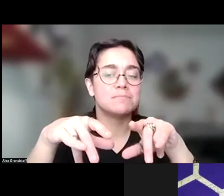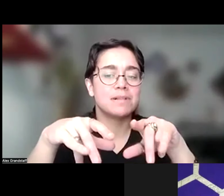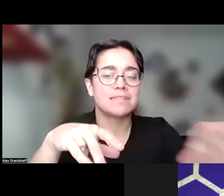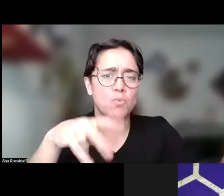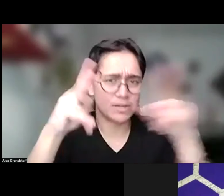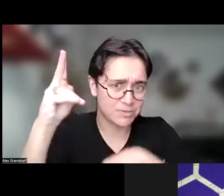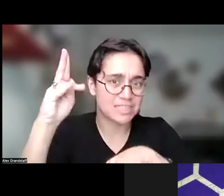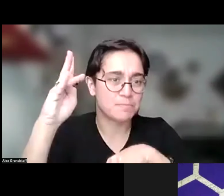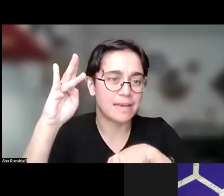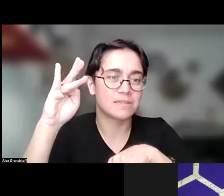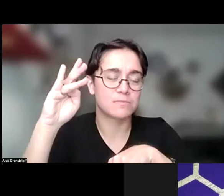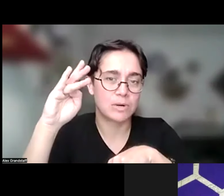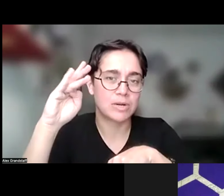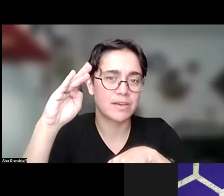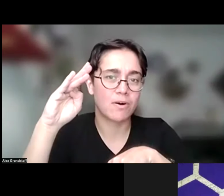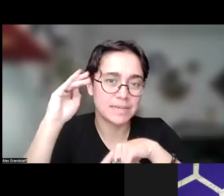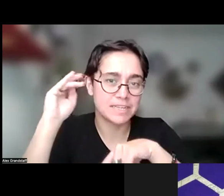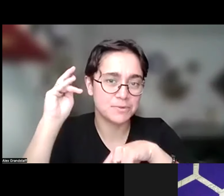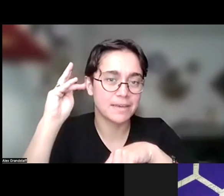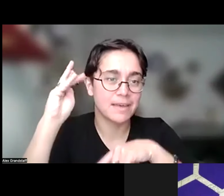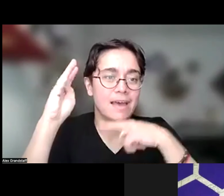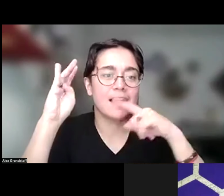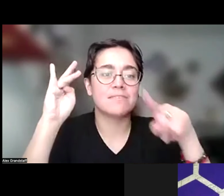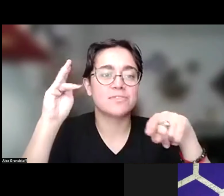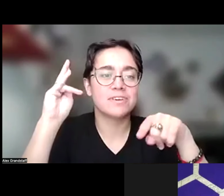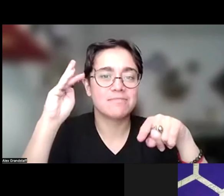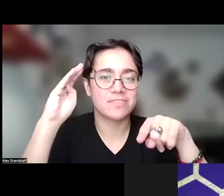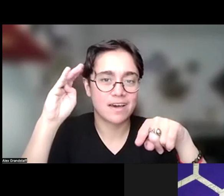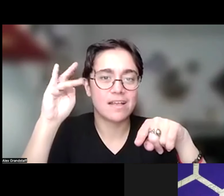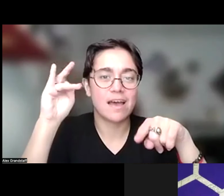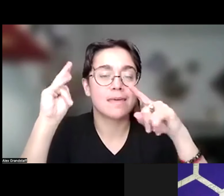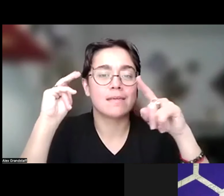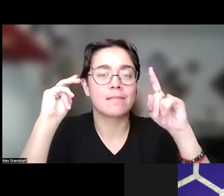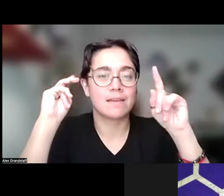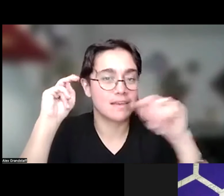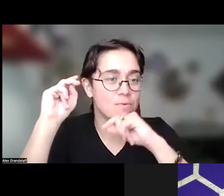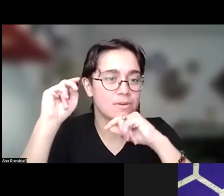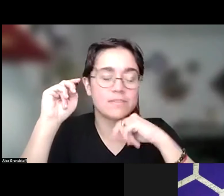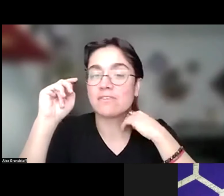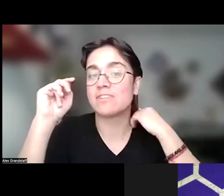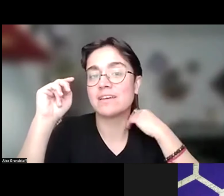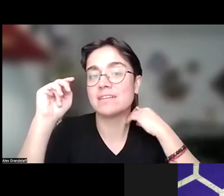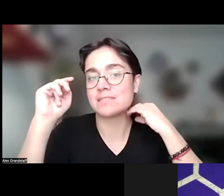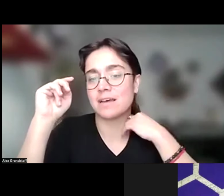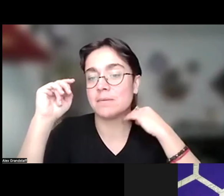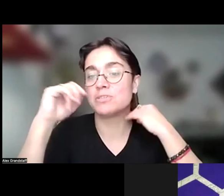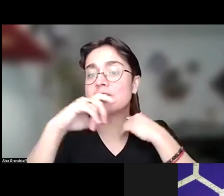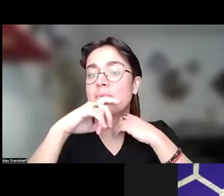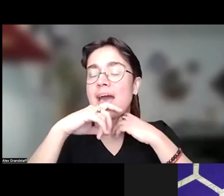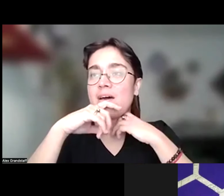Your question to me implies that you want to expand the work you are already